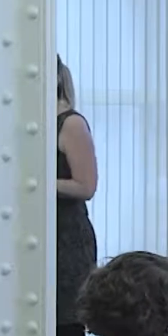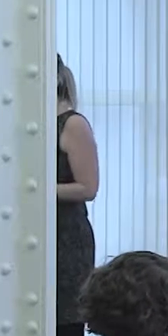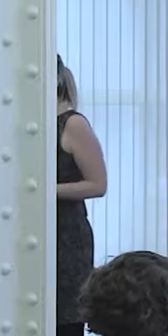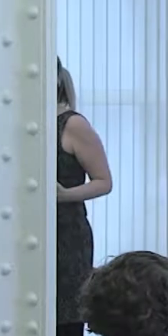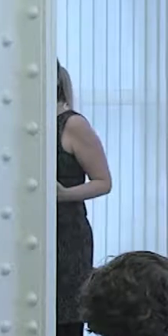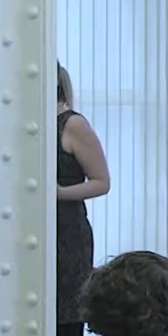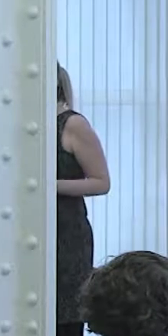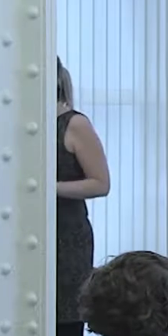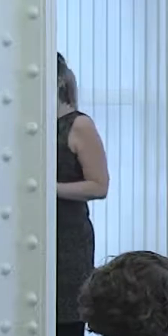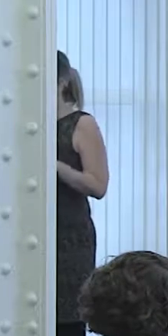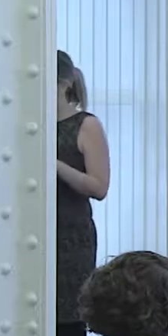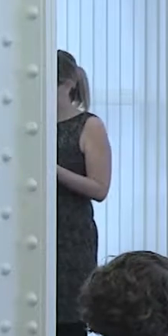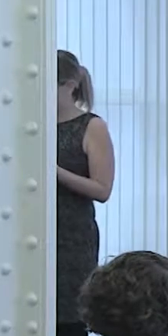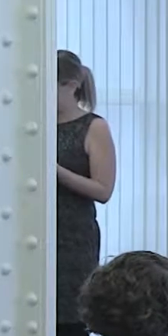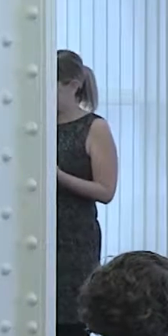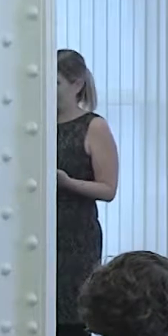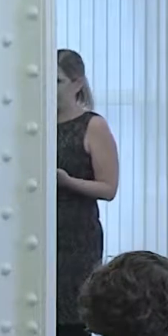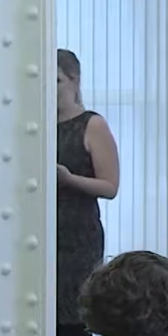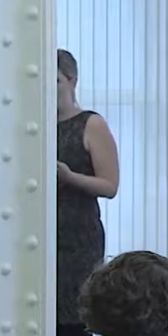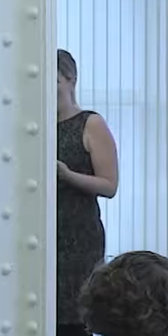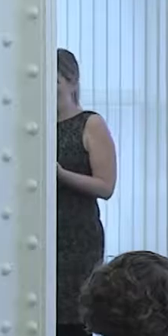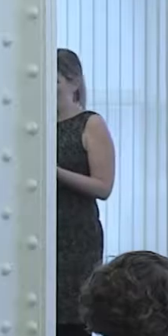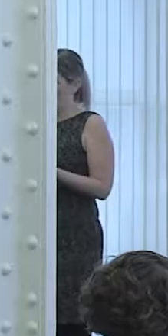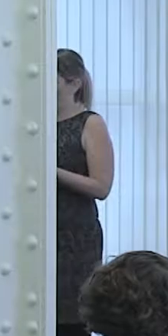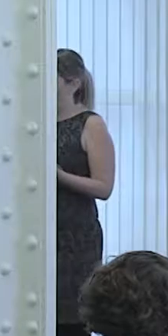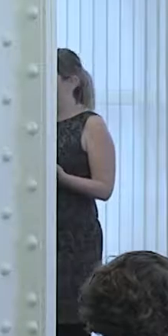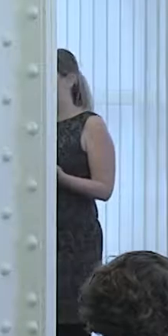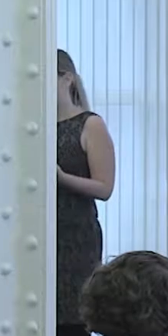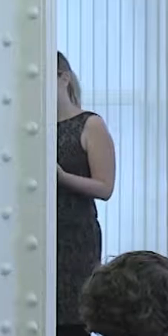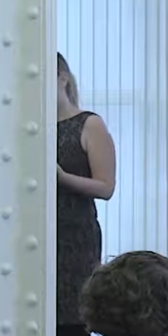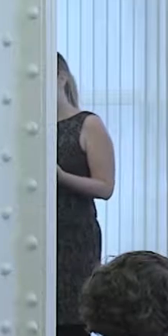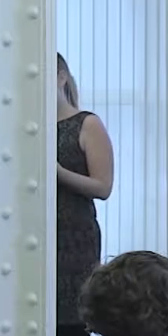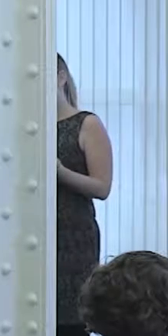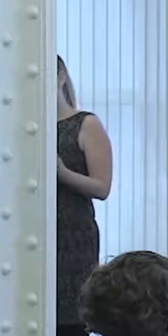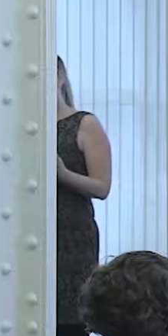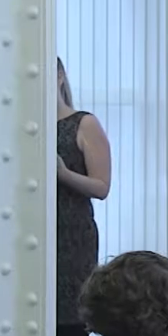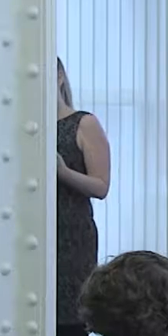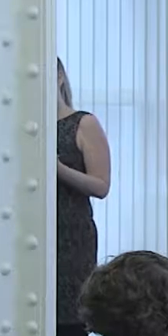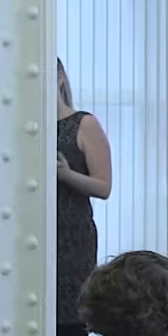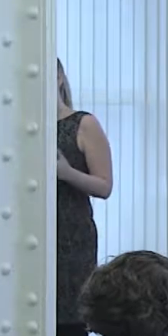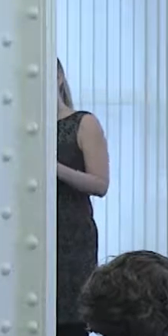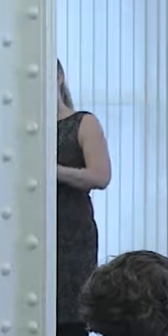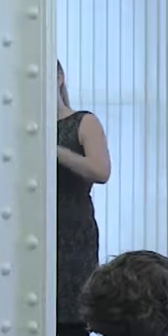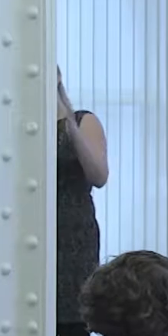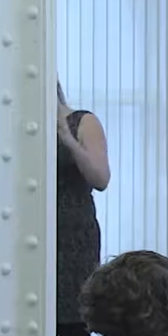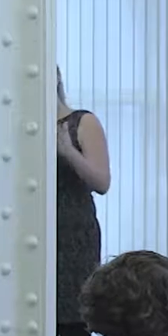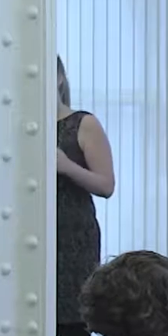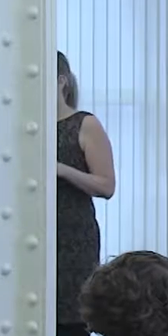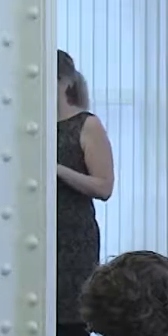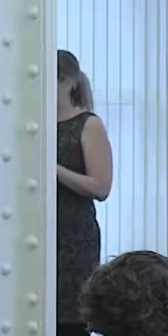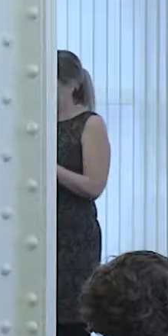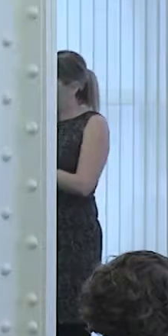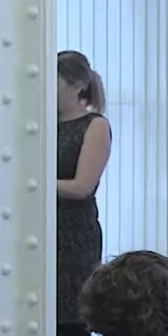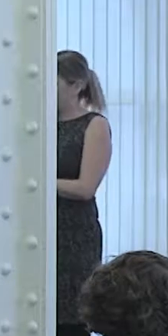I worked in New York City. New York, went to the middle for a lot of things, you also have a scene, a huge kink scene,